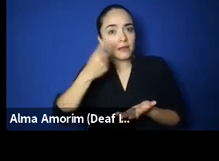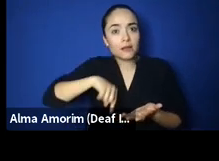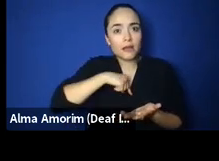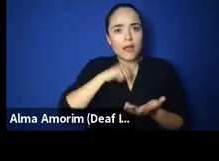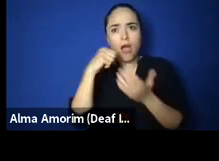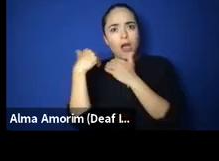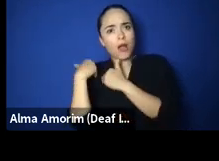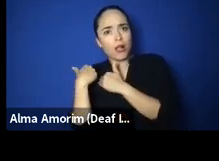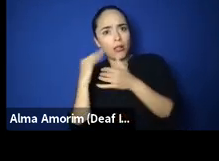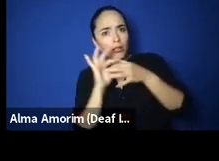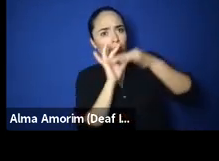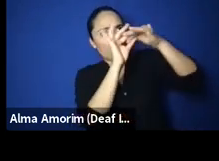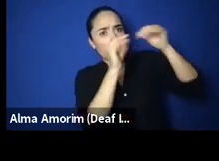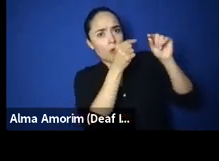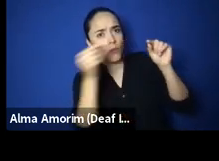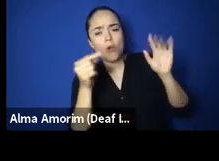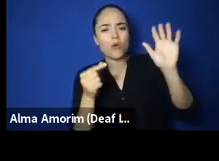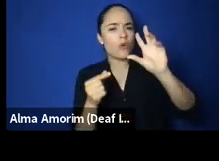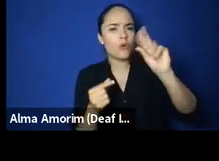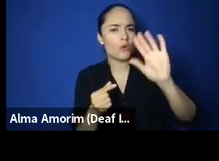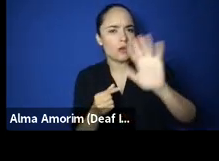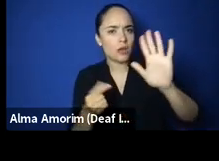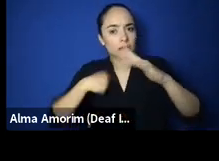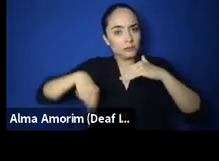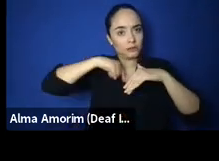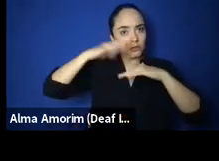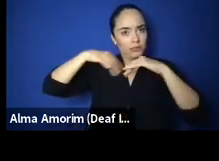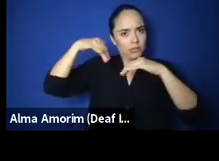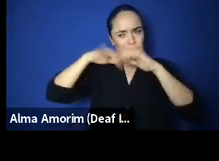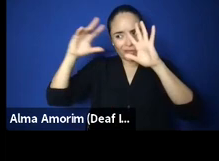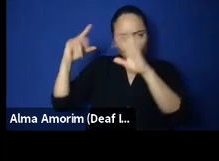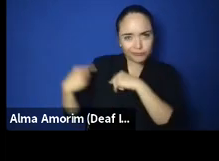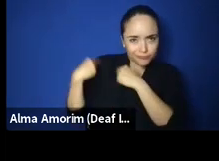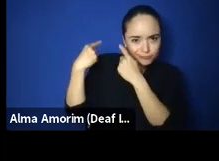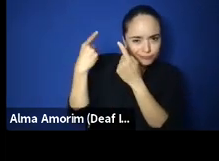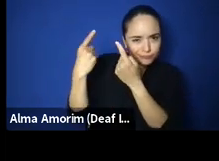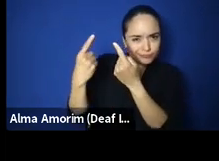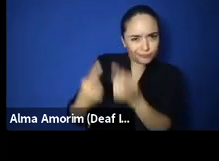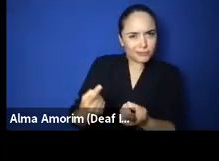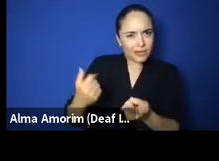we live in Canada from coast to coast to coast. It's important that we remember that